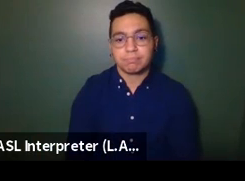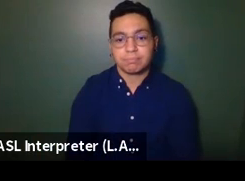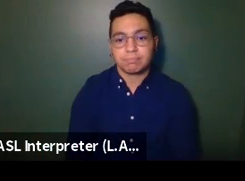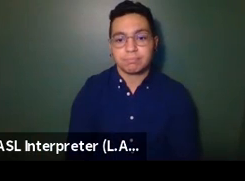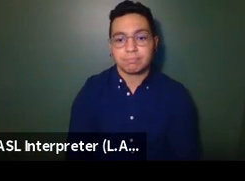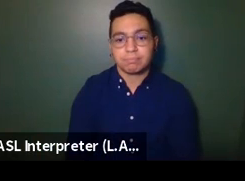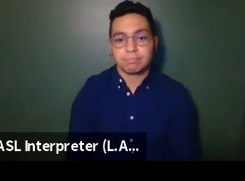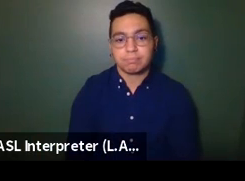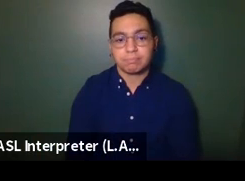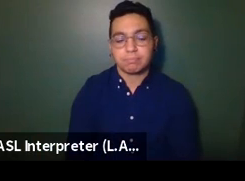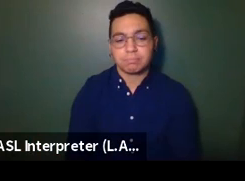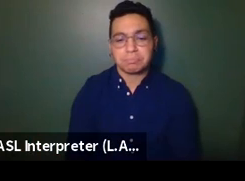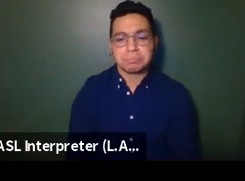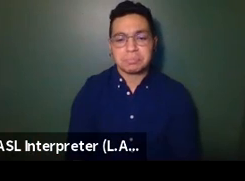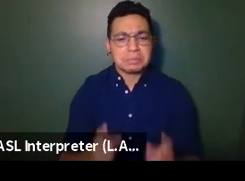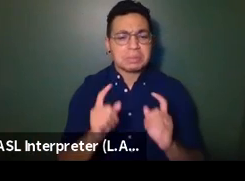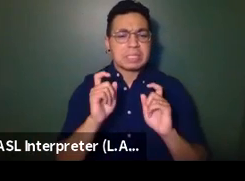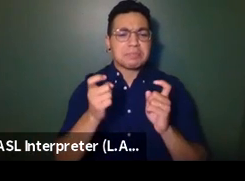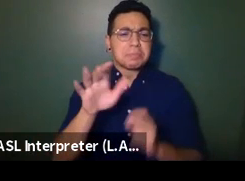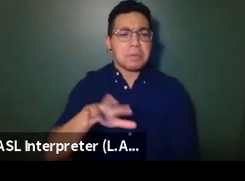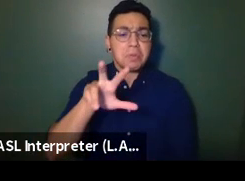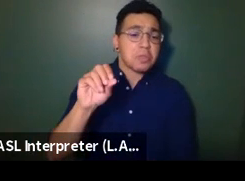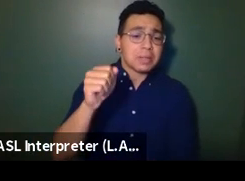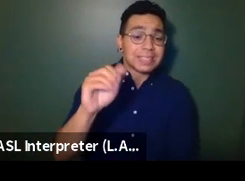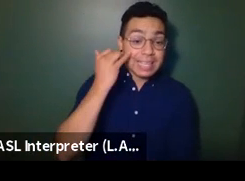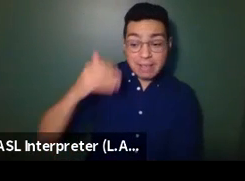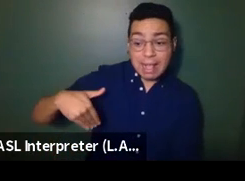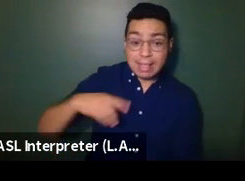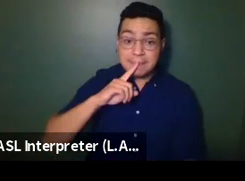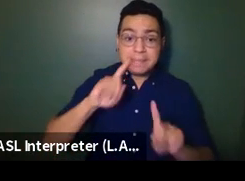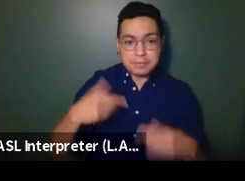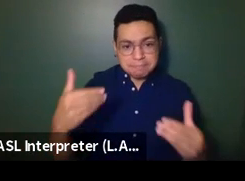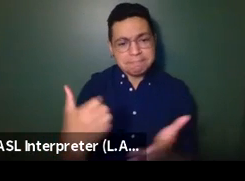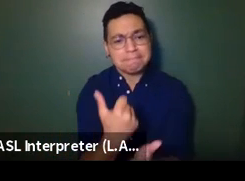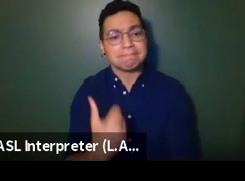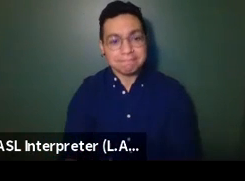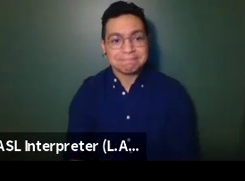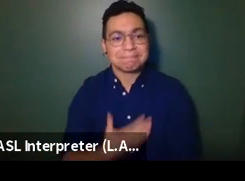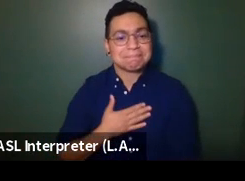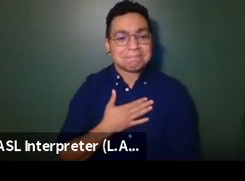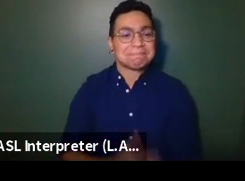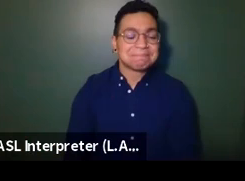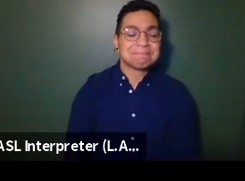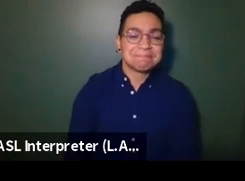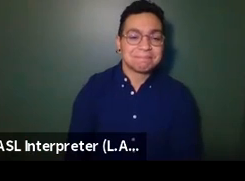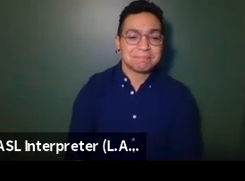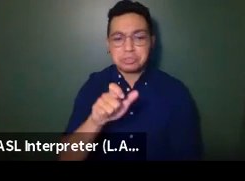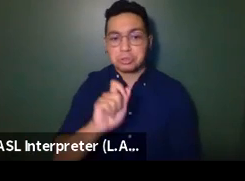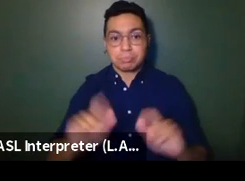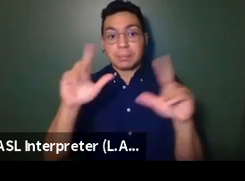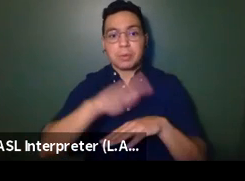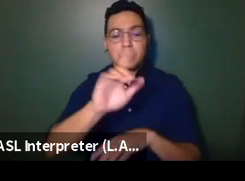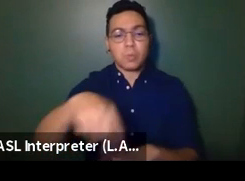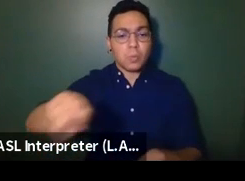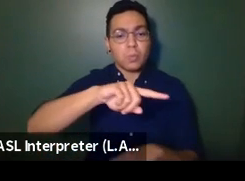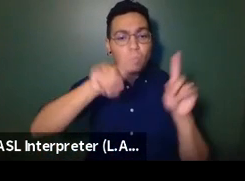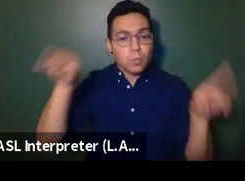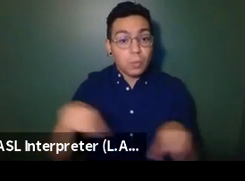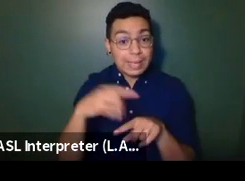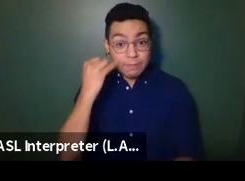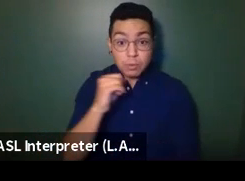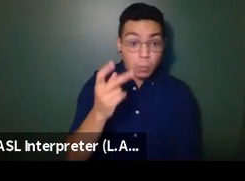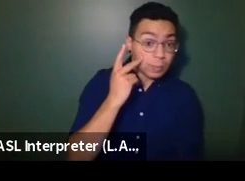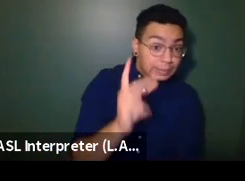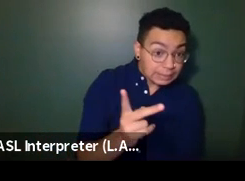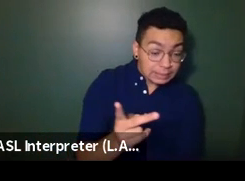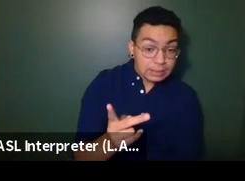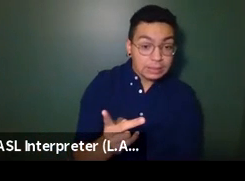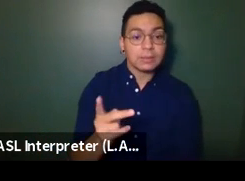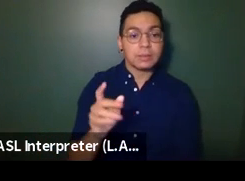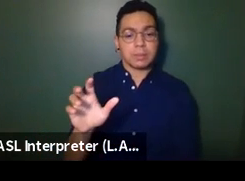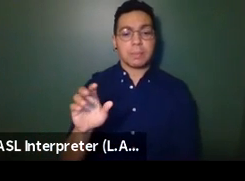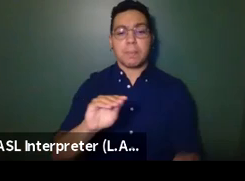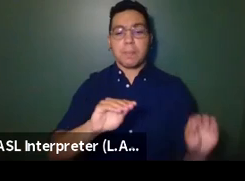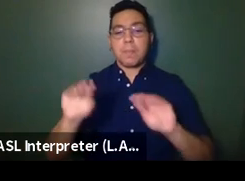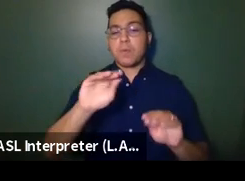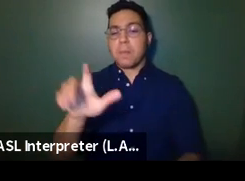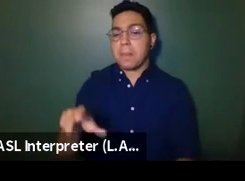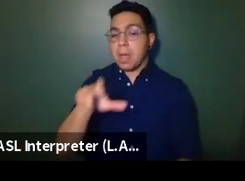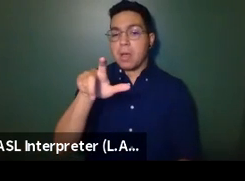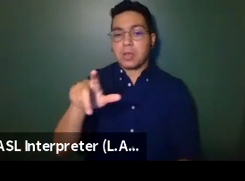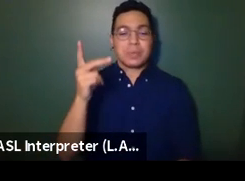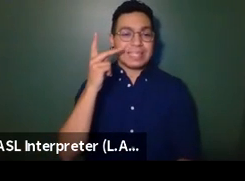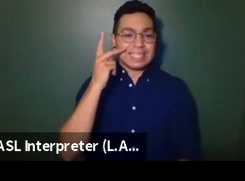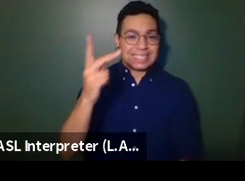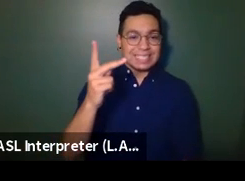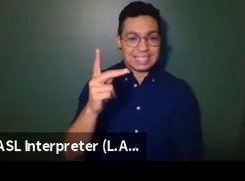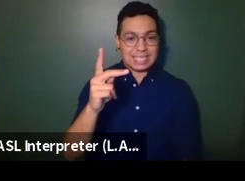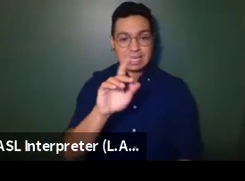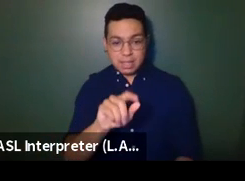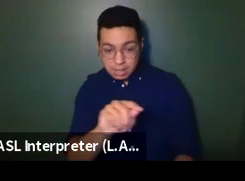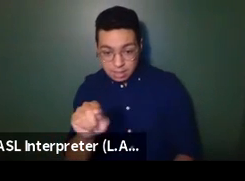Andrew Hickman: So about another 30 seconds. If you have not replied to the poll, please do so. It should have popped up on your screen. If it did not pop up on your screen, if you move your mouse, the little black bar might have a polling button at the bottom with a poll ready for you.